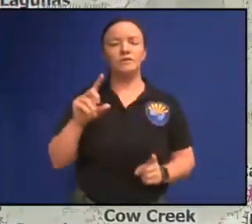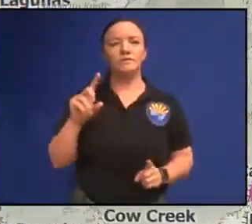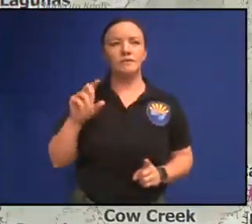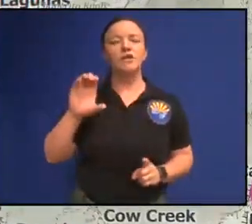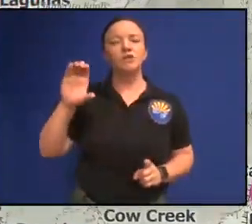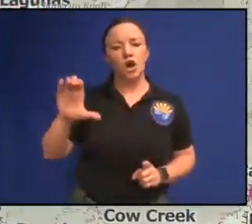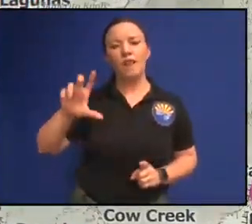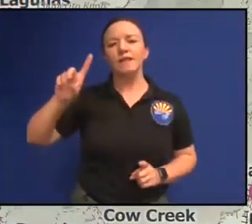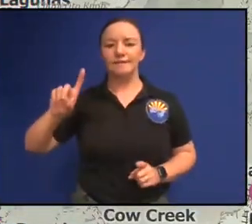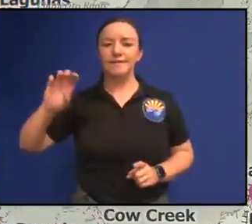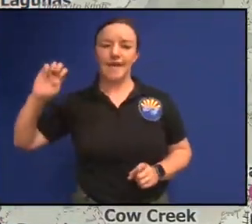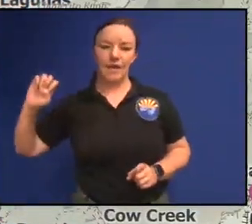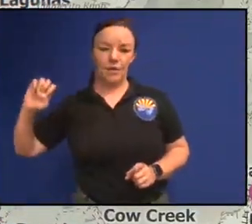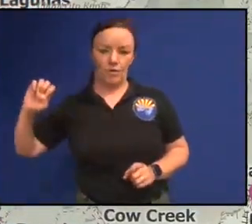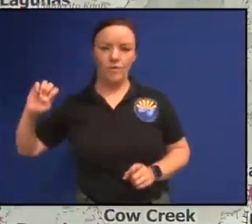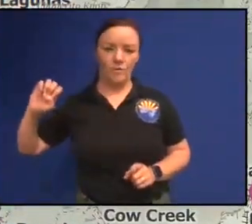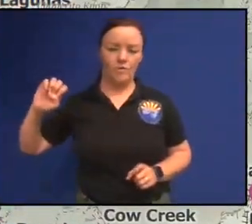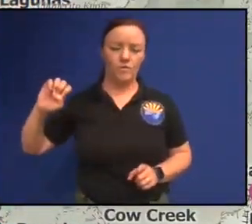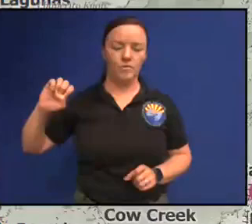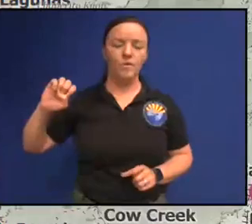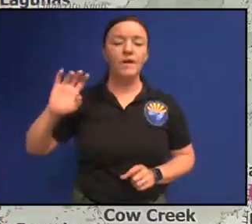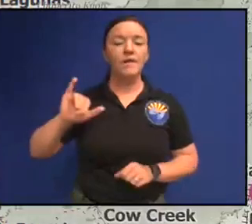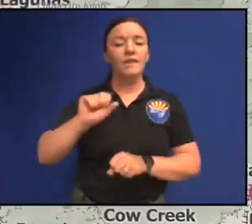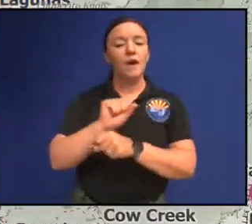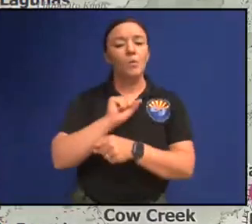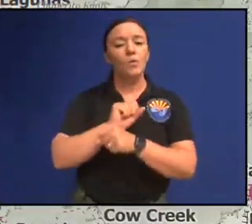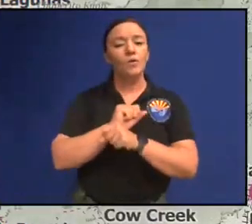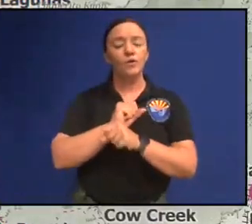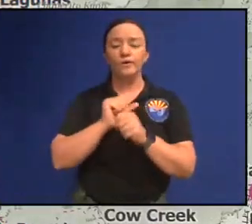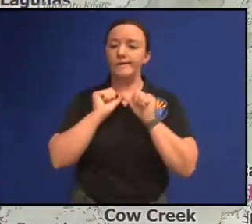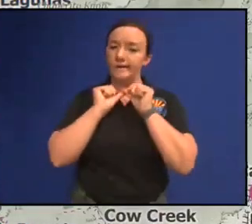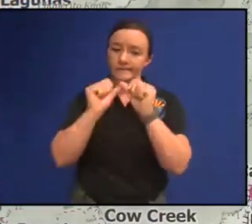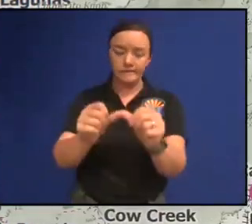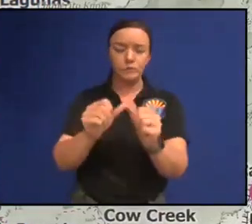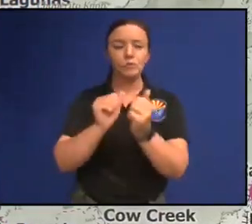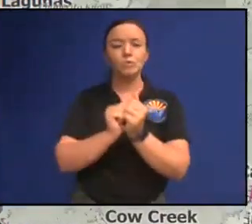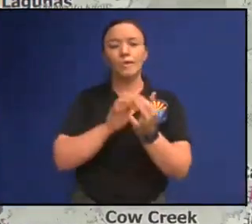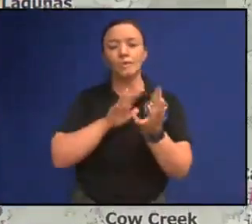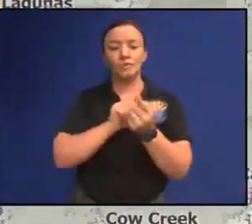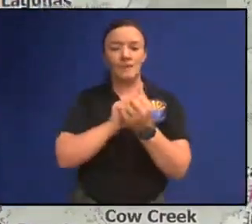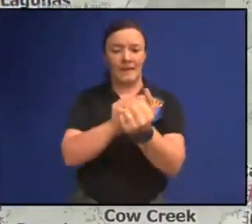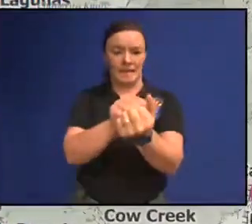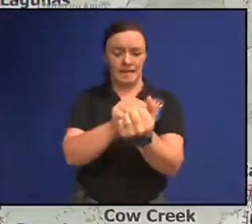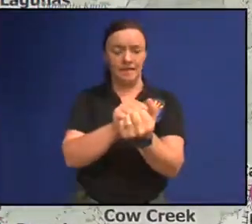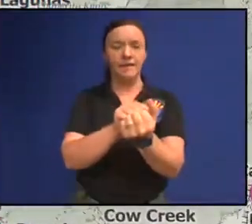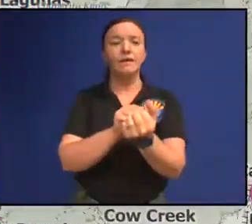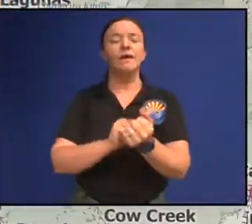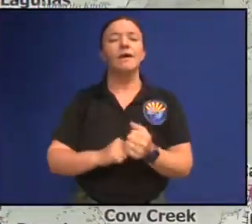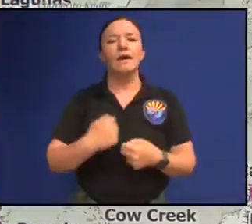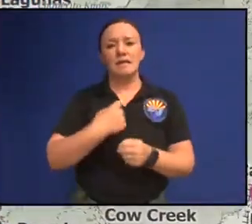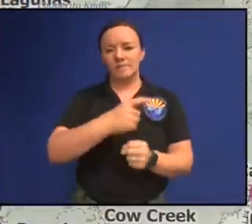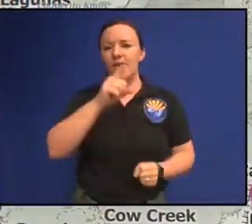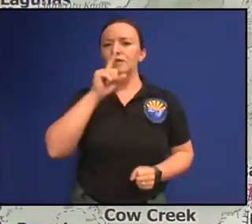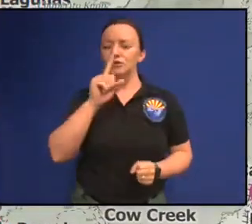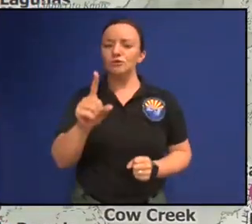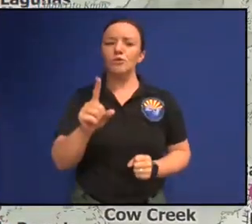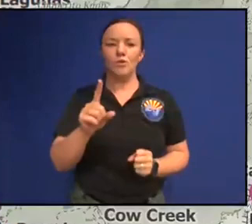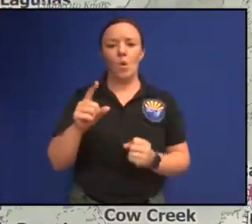CHIPPING AND JUST MAKING SURE THOSE LINES ARE REMAINING SECURE. WE GOT WIND TESTING TODAY WITH EAST WINDS BLOWING